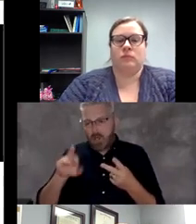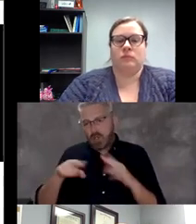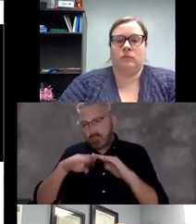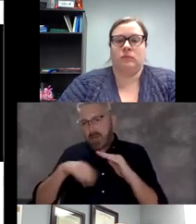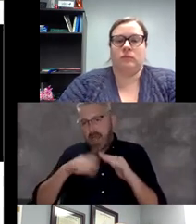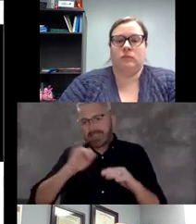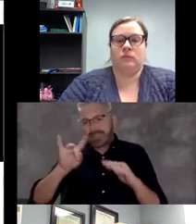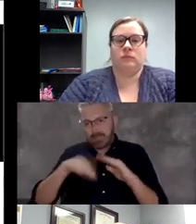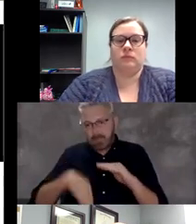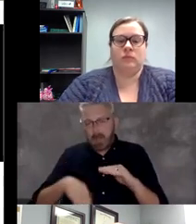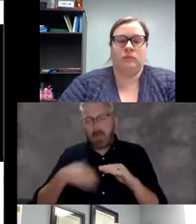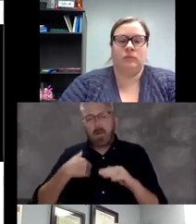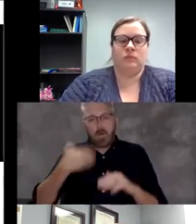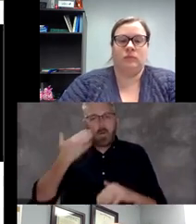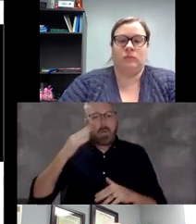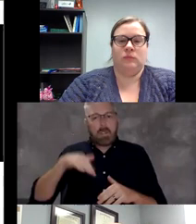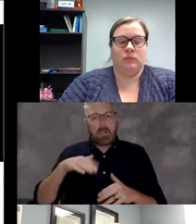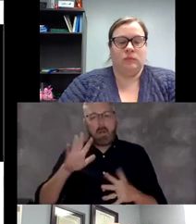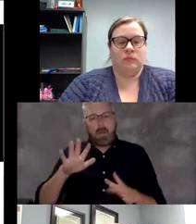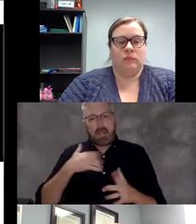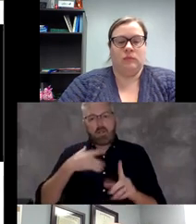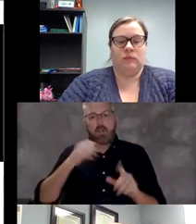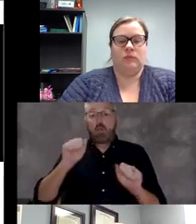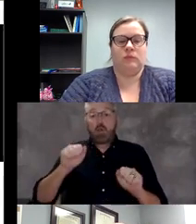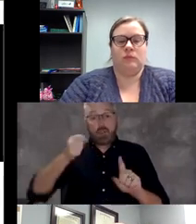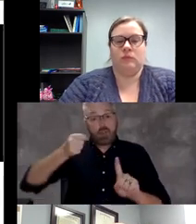WE RECOGNIZE THAT COULD BE TRIGGERING FOR SOME PEOPLE AND